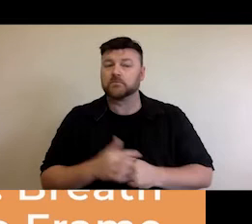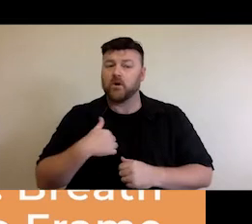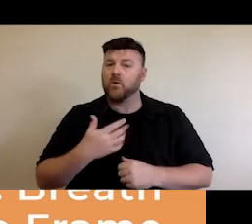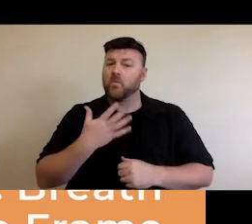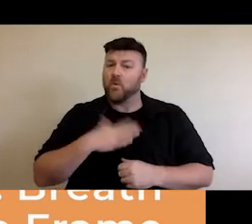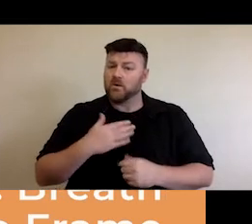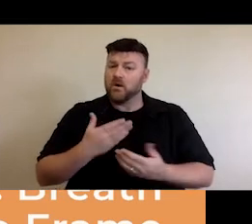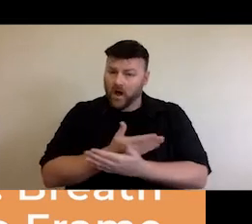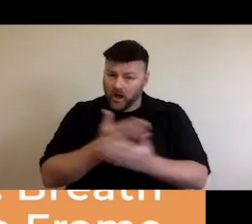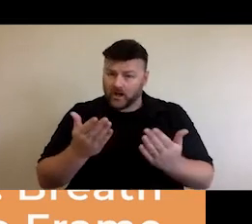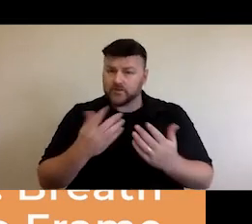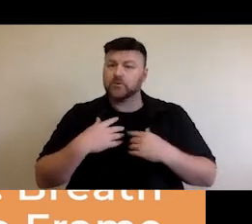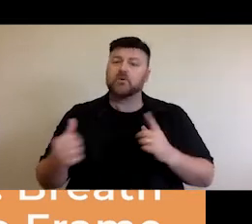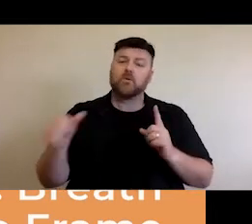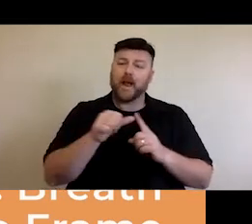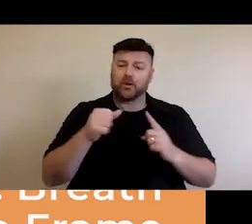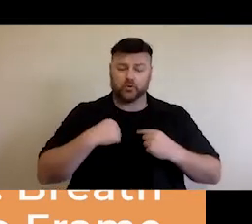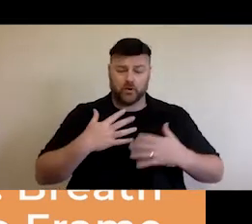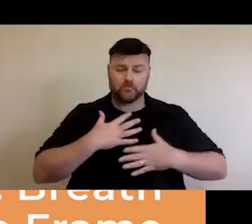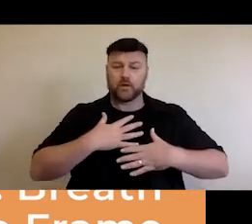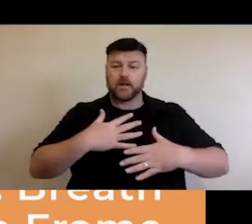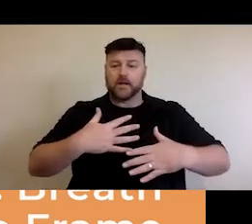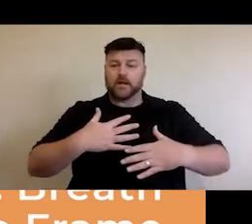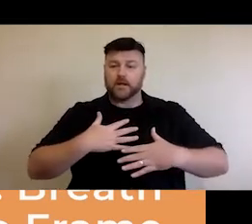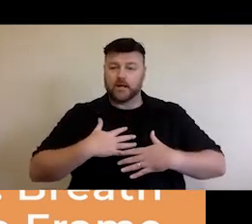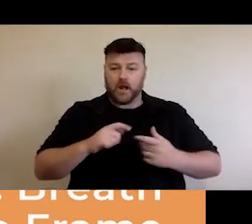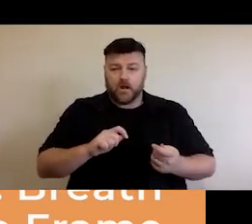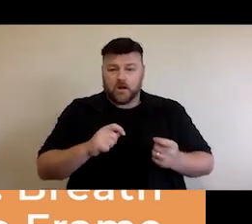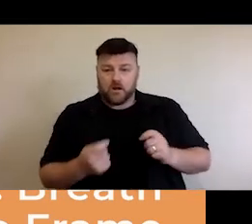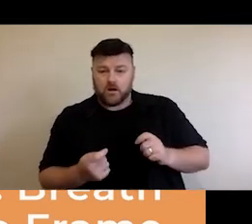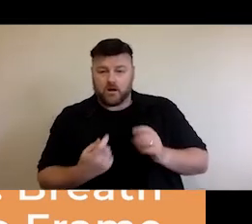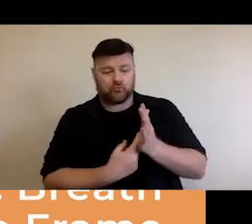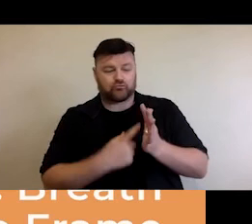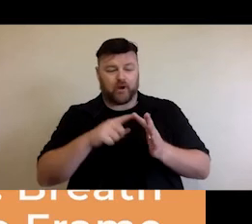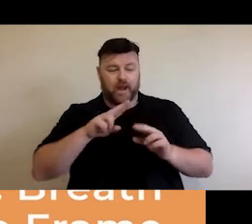as part of our breathing and reframing, our Step 1 - I'd like to take us back to some ancient traditions.